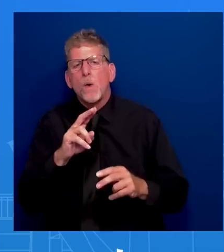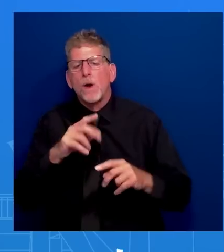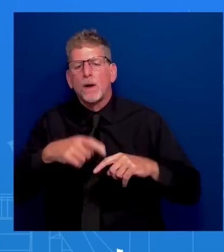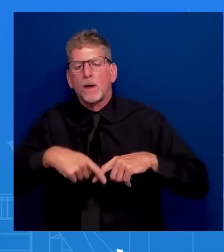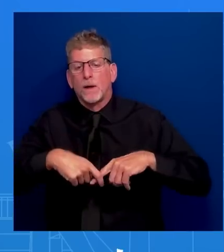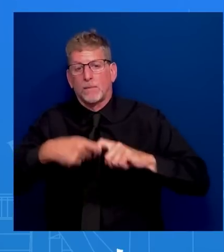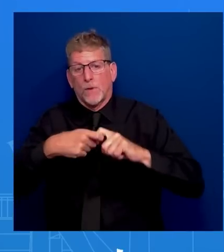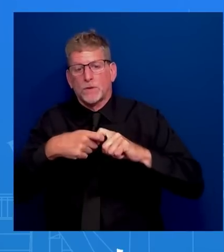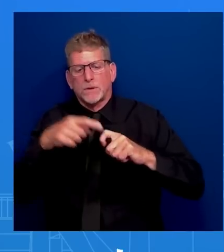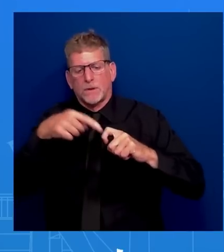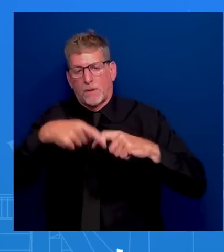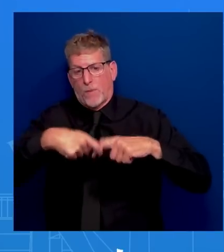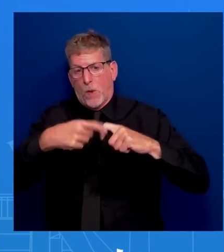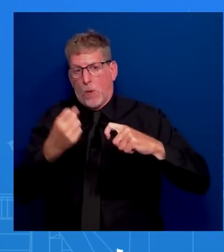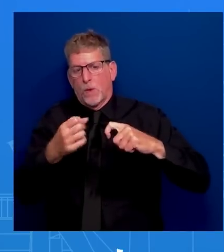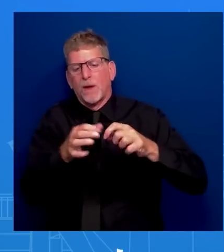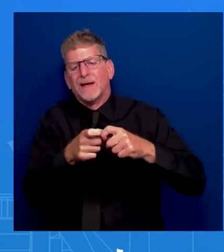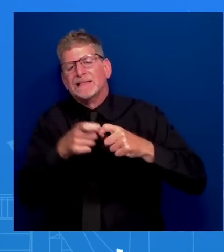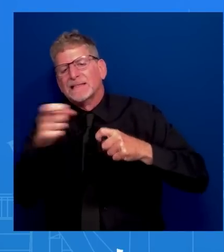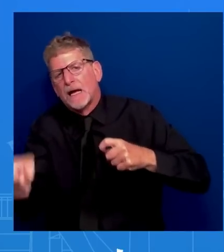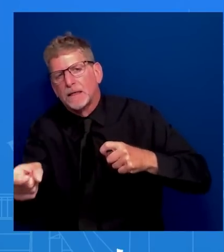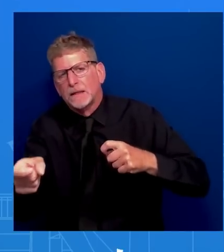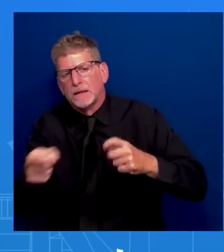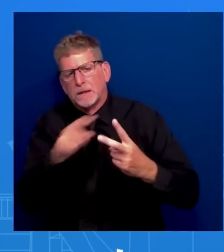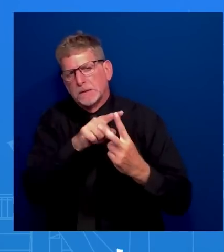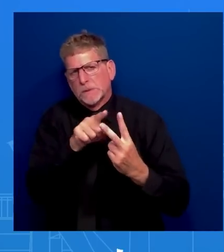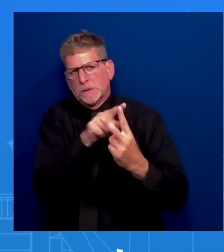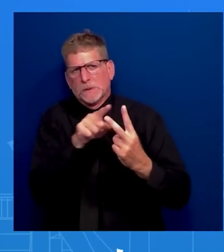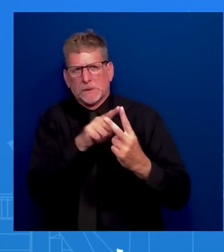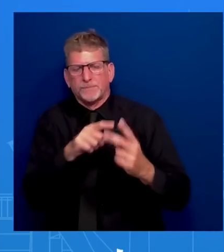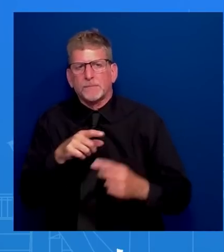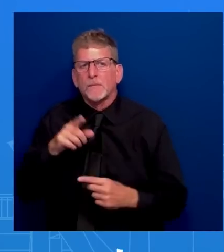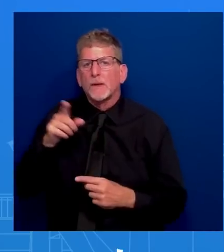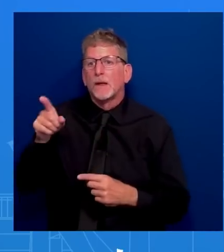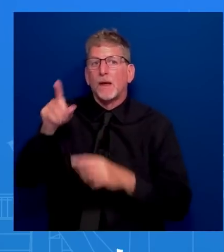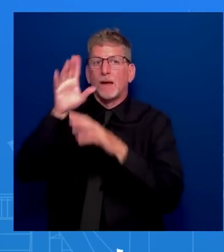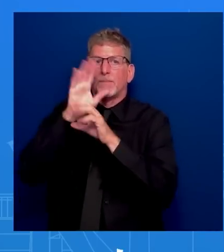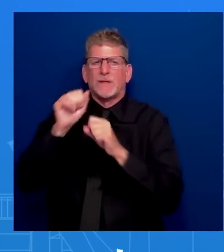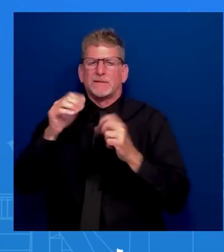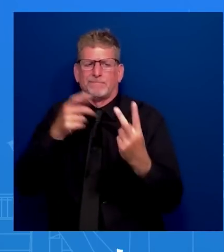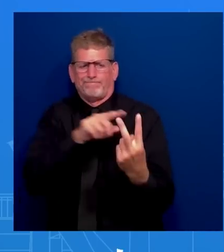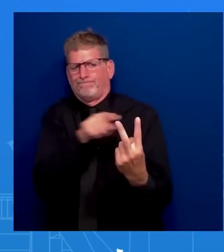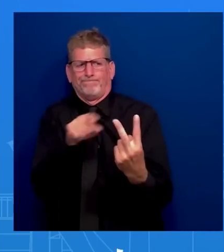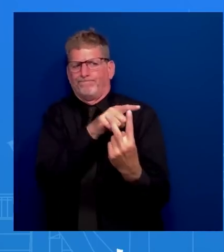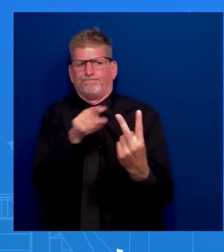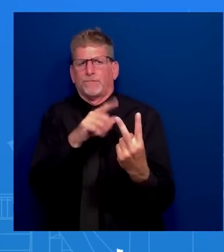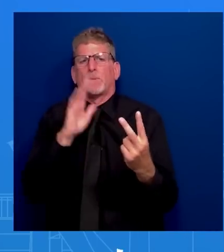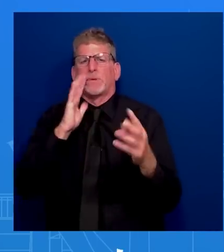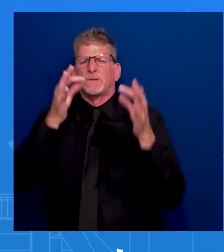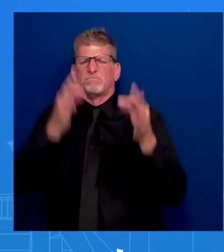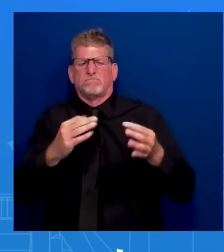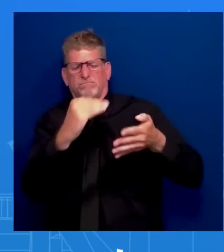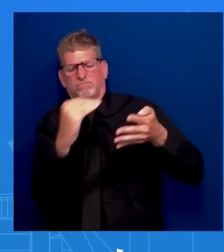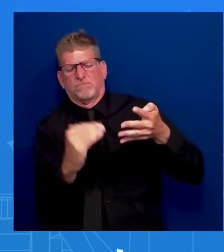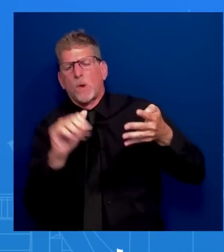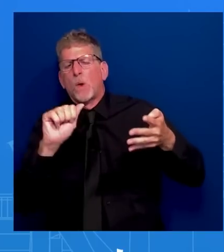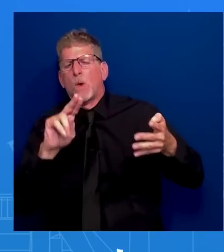that a decision would be made before August. Is it possible that that decision is just limited to whether or not there is an extension or not,